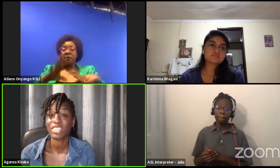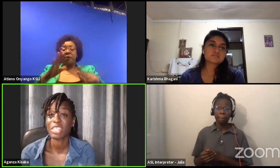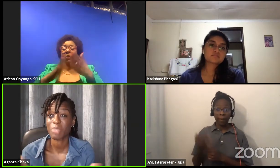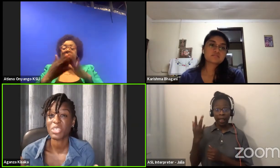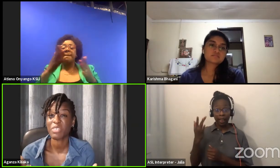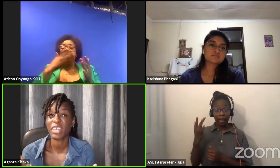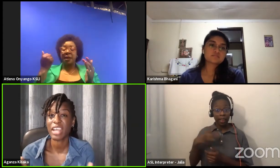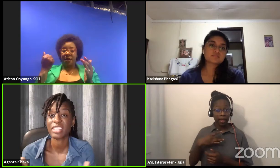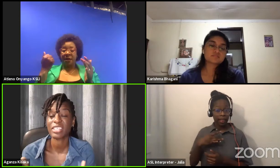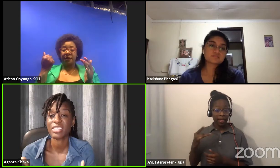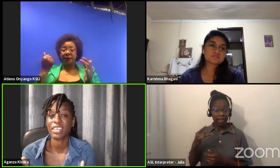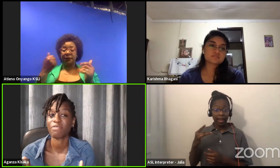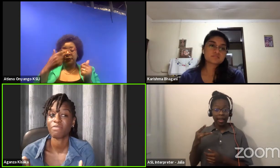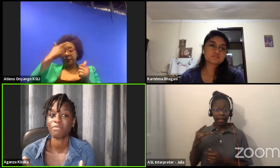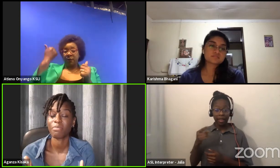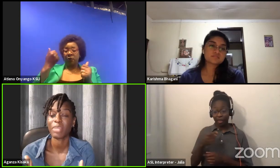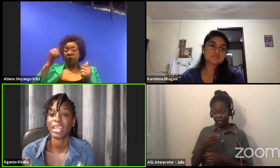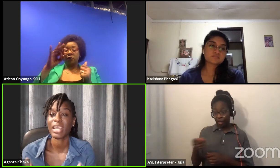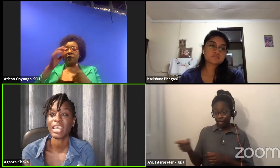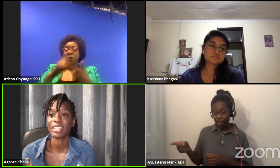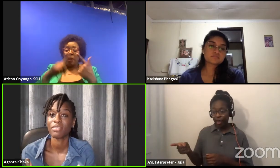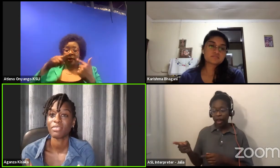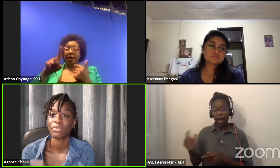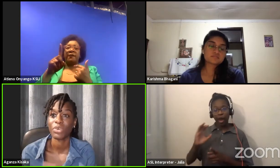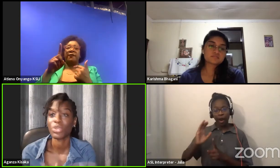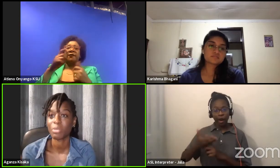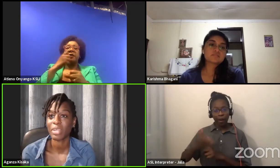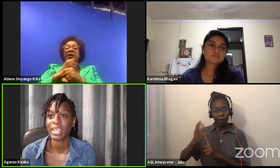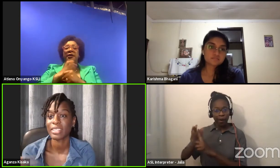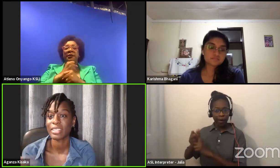just because of the characters they've played or not played.